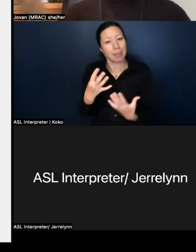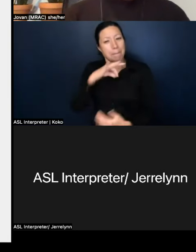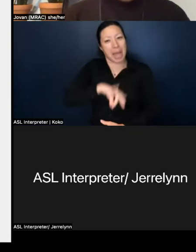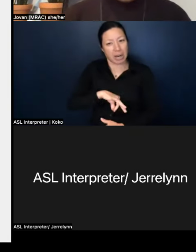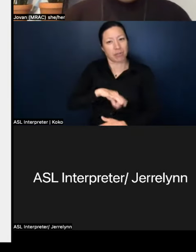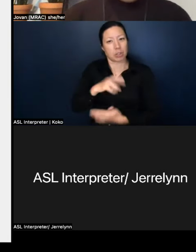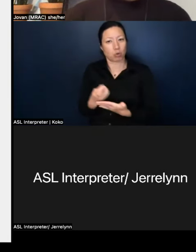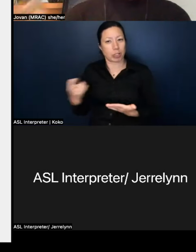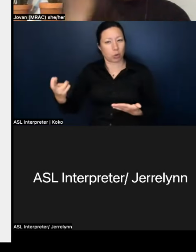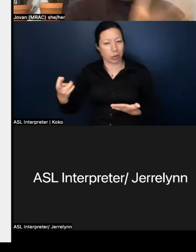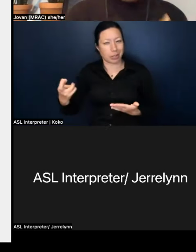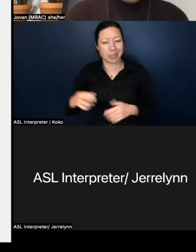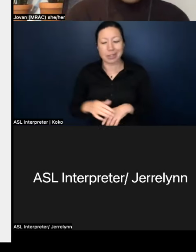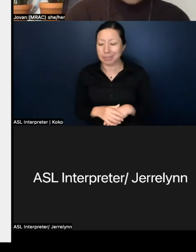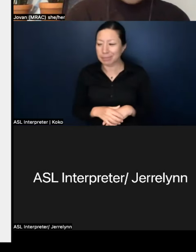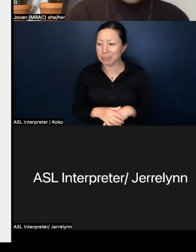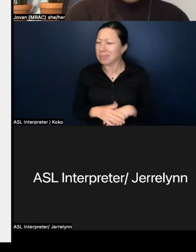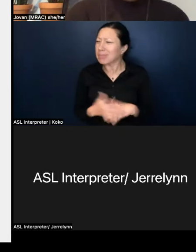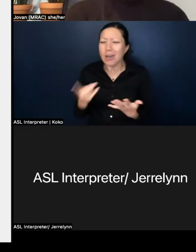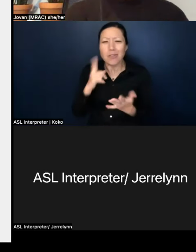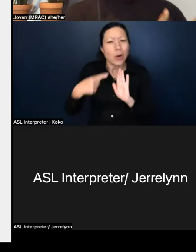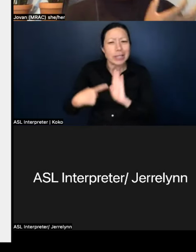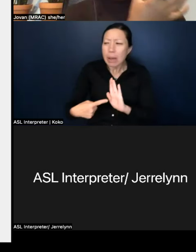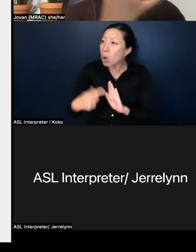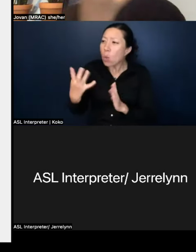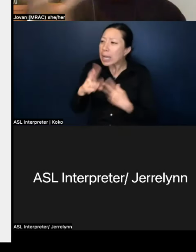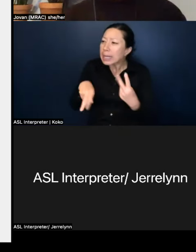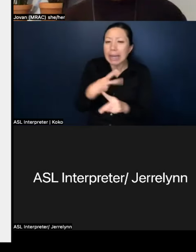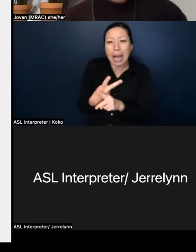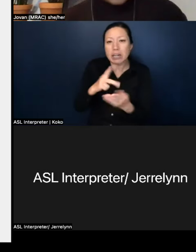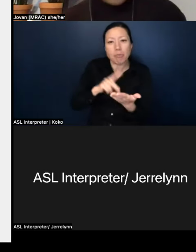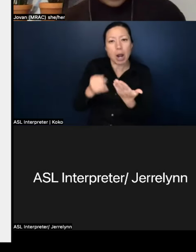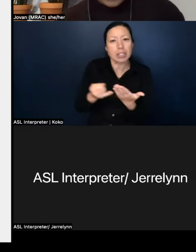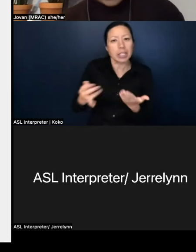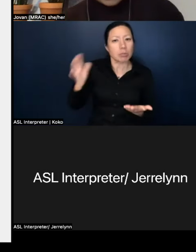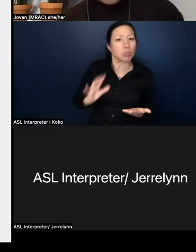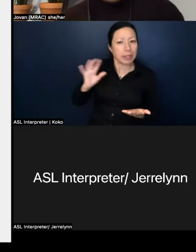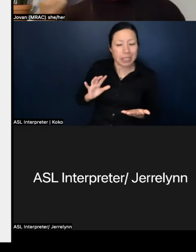So what types of projects have you created? What types of projects are you interested in creating?